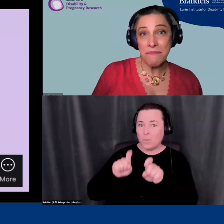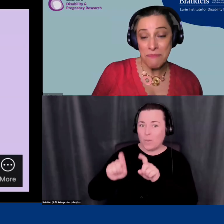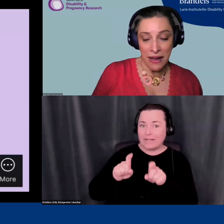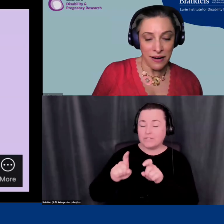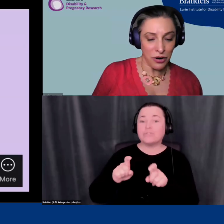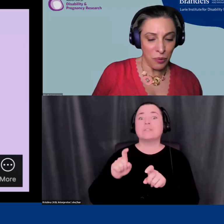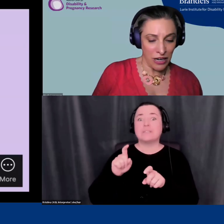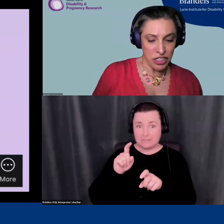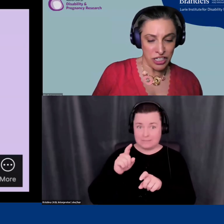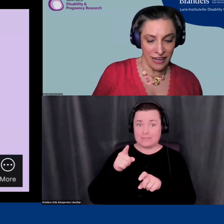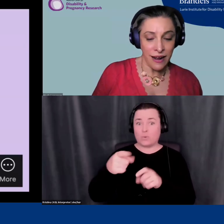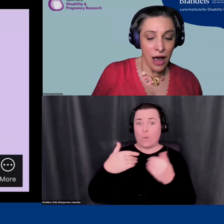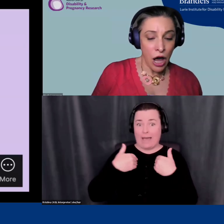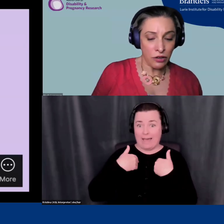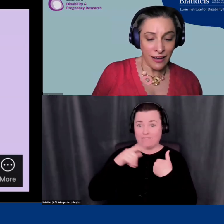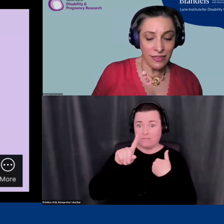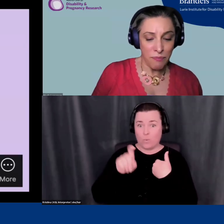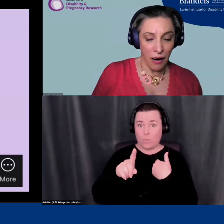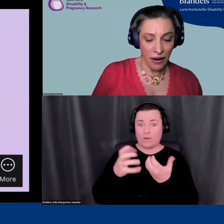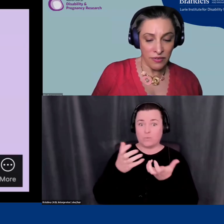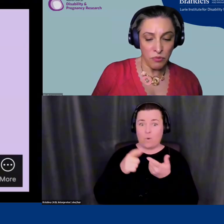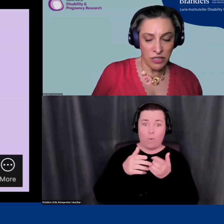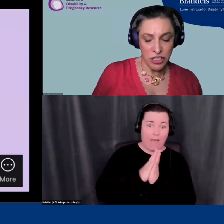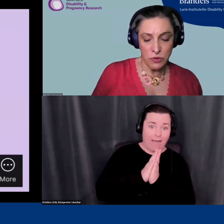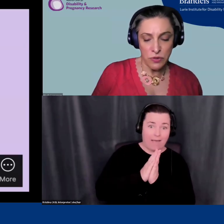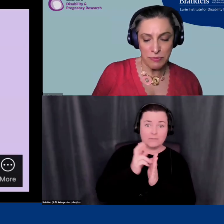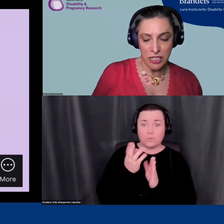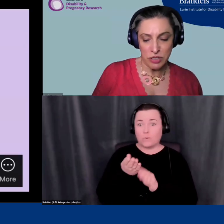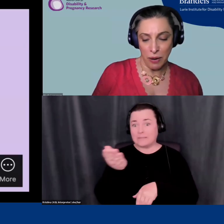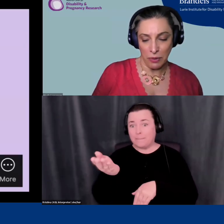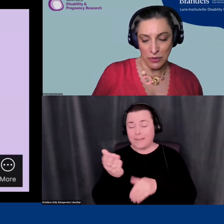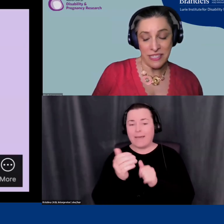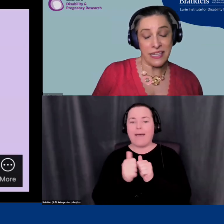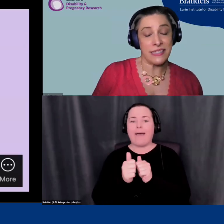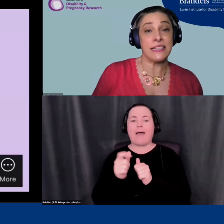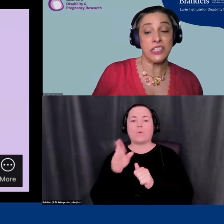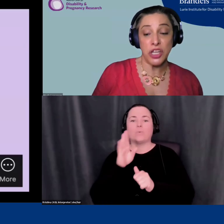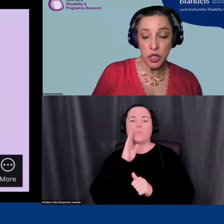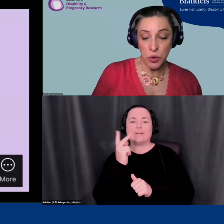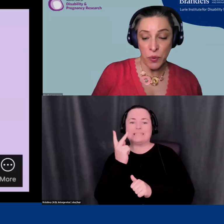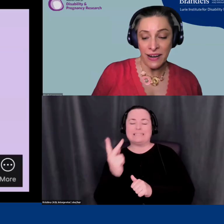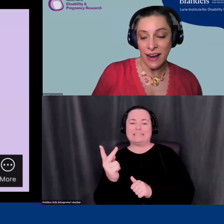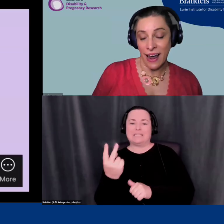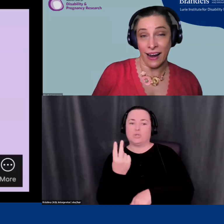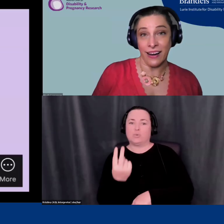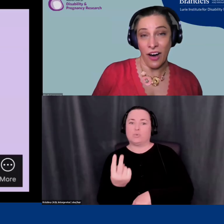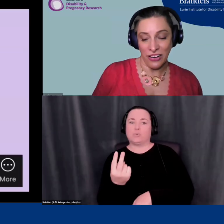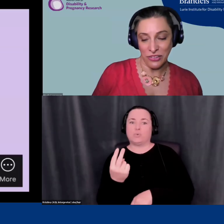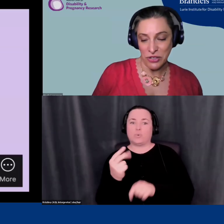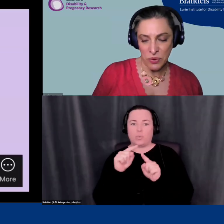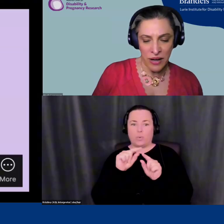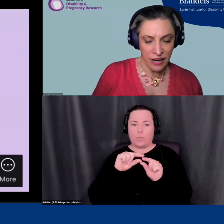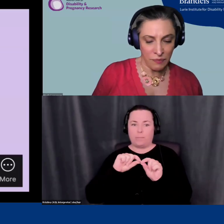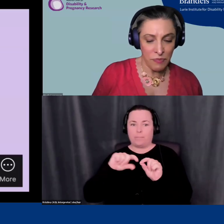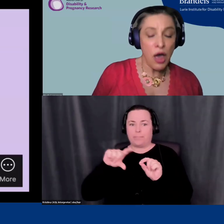submit a question, click the button with two speech bubbles that says Q&A on your screen.